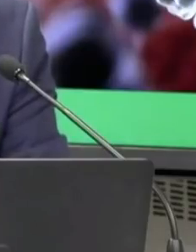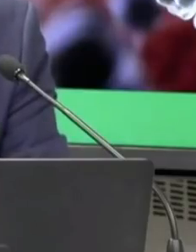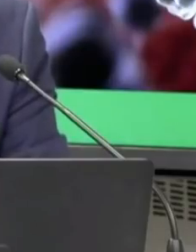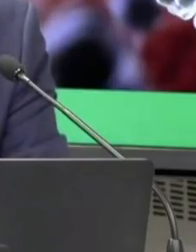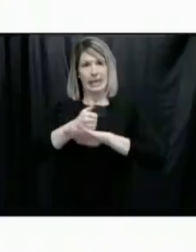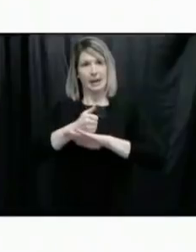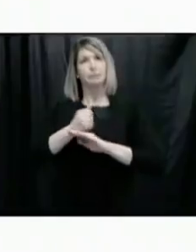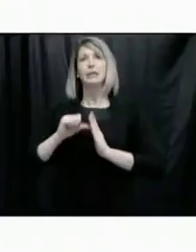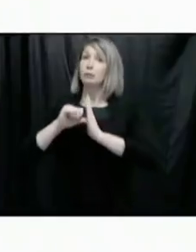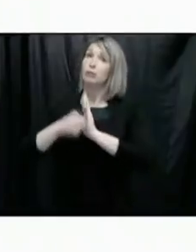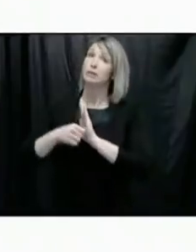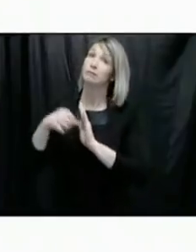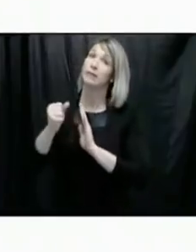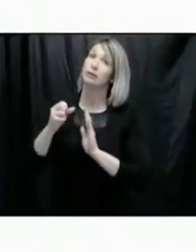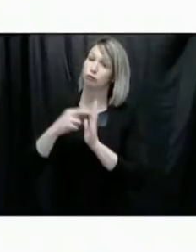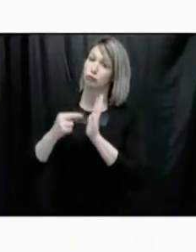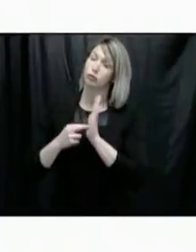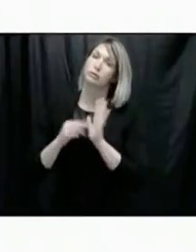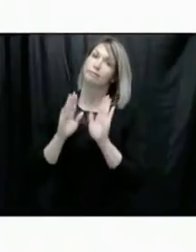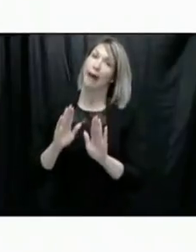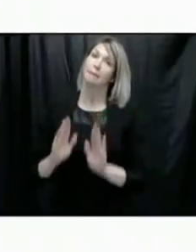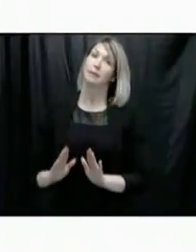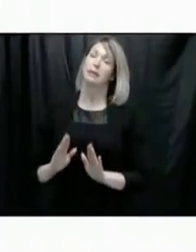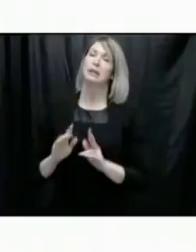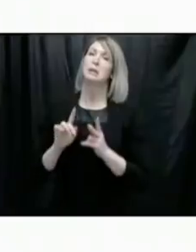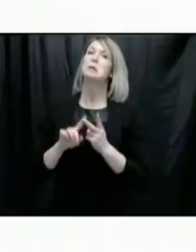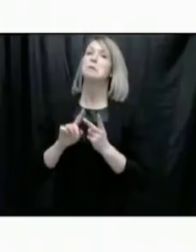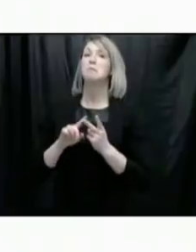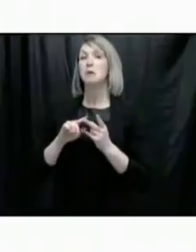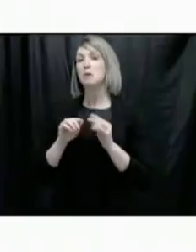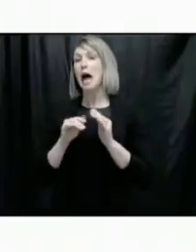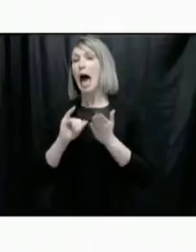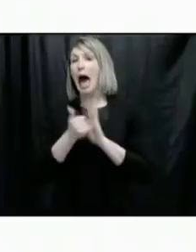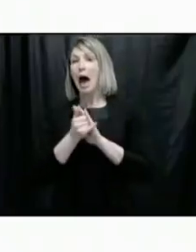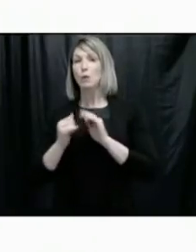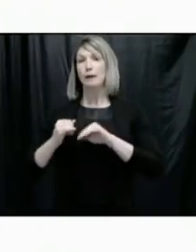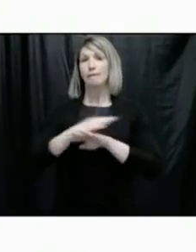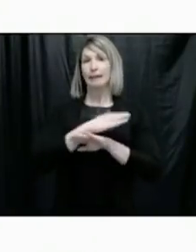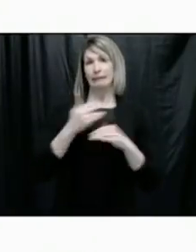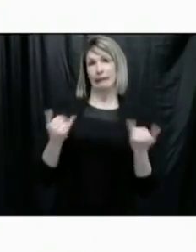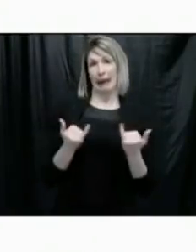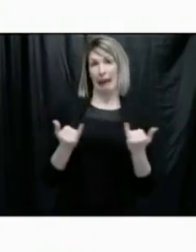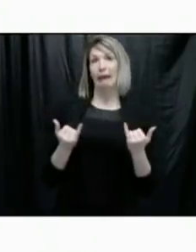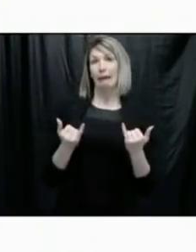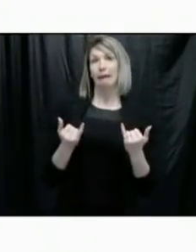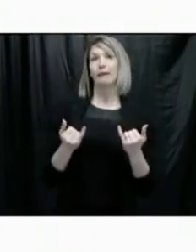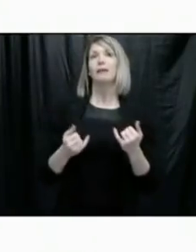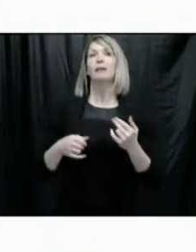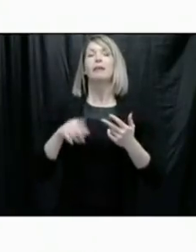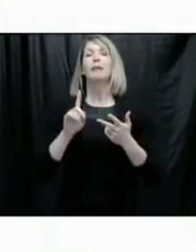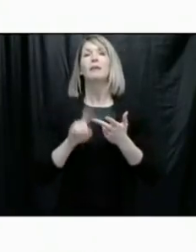HOW ARE WE DOING WITH ON GOING PUBLIC-HEALTH MEASURES AND ARE AGGRESSIVE AND I'LL SHOW YOU WHY